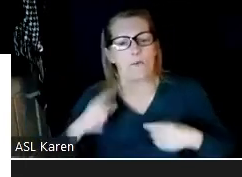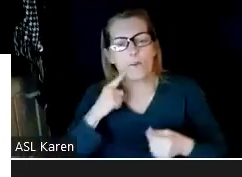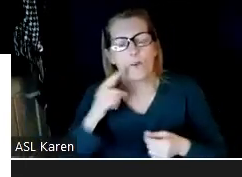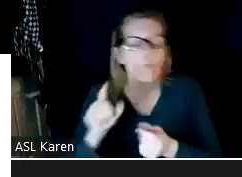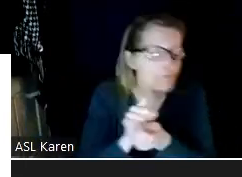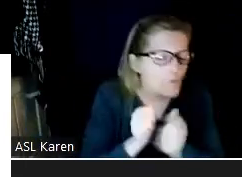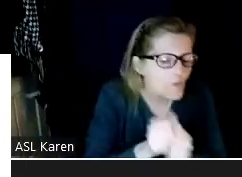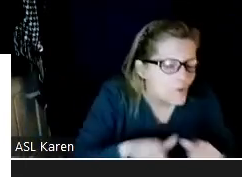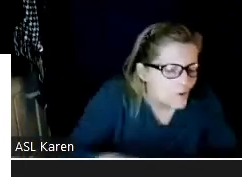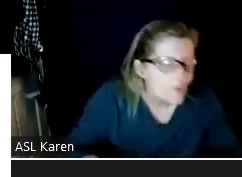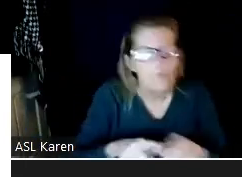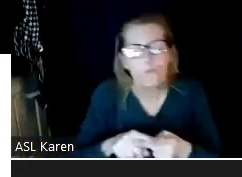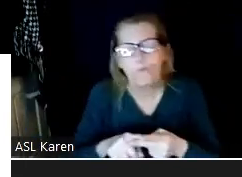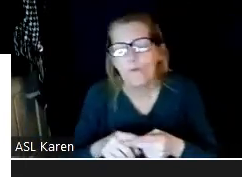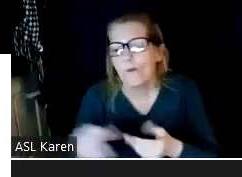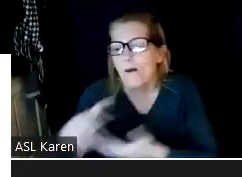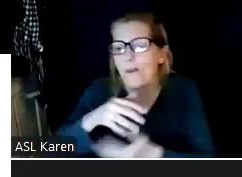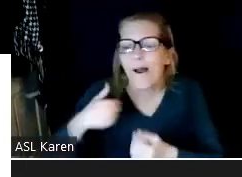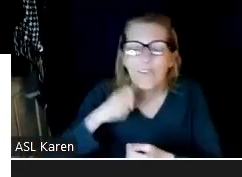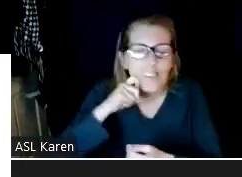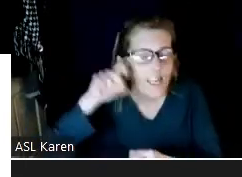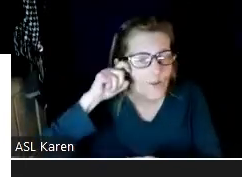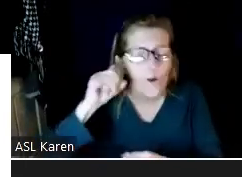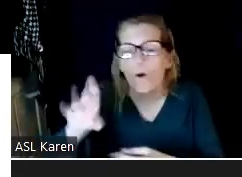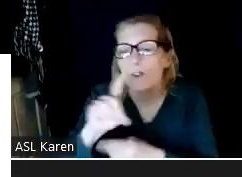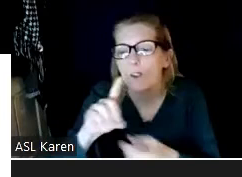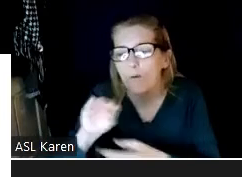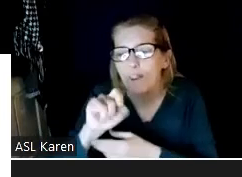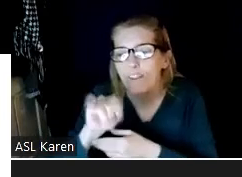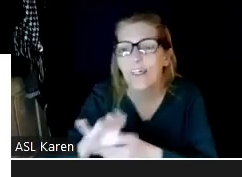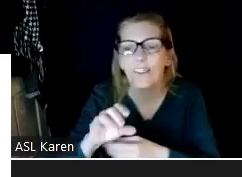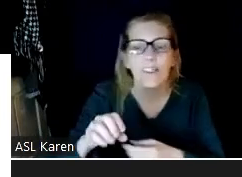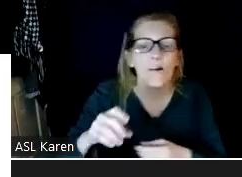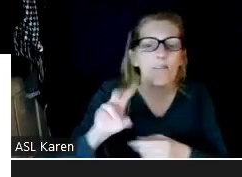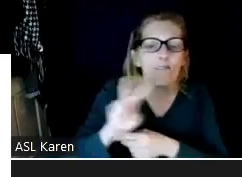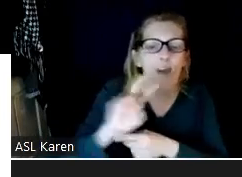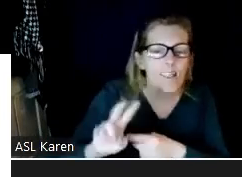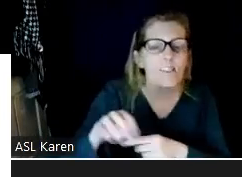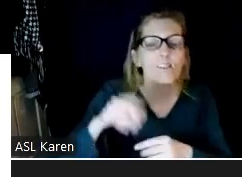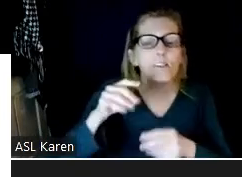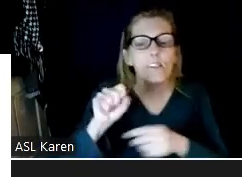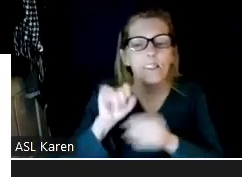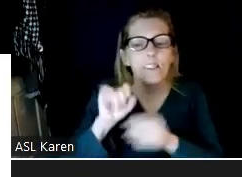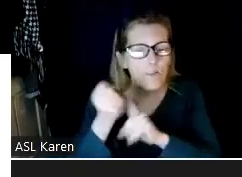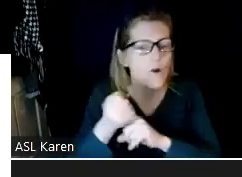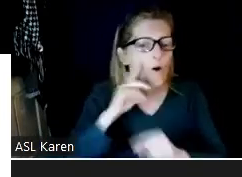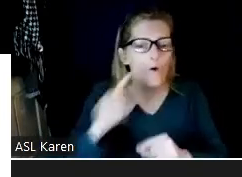15:17:36 deal with domestic and sexual violence issues, or with the health needs for themselves or their loved ones.